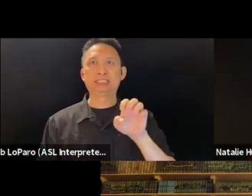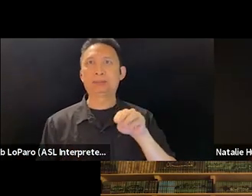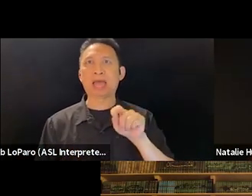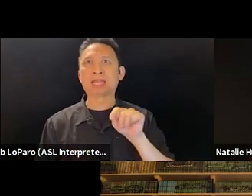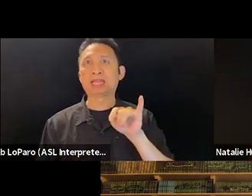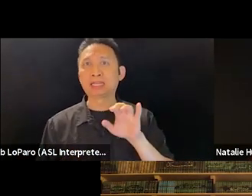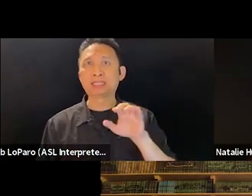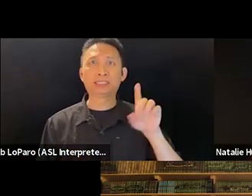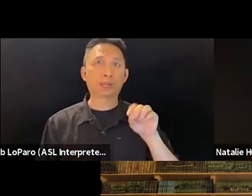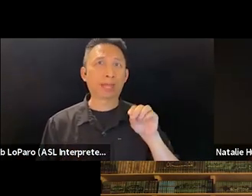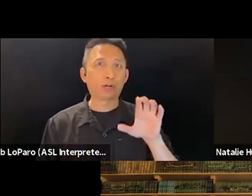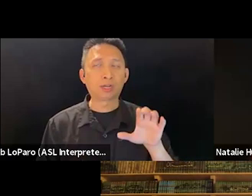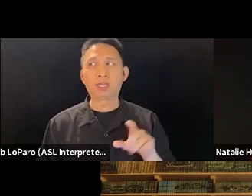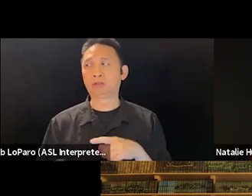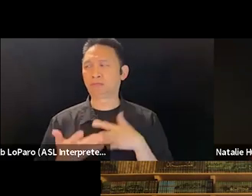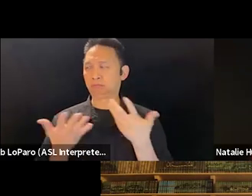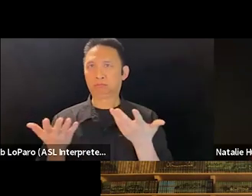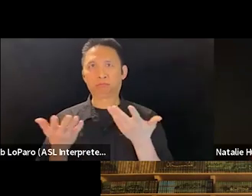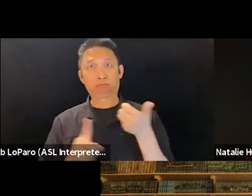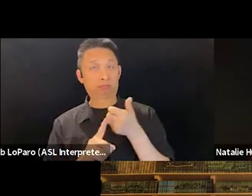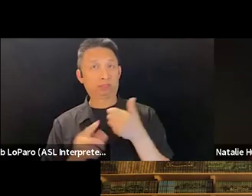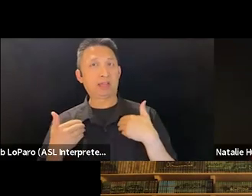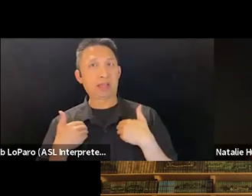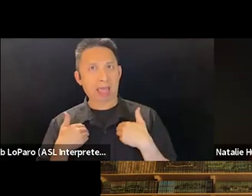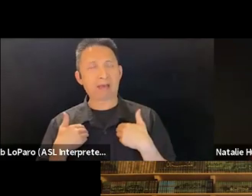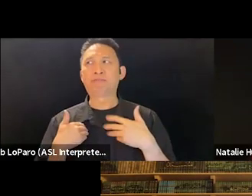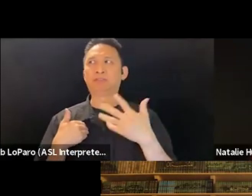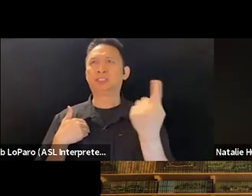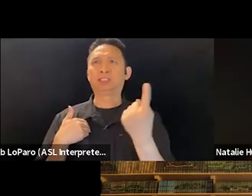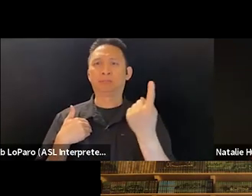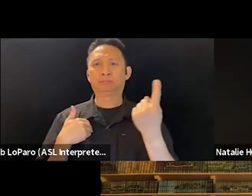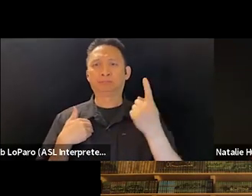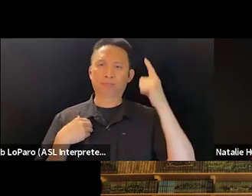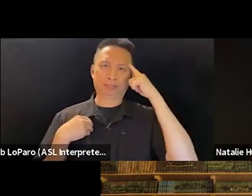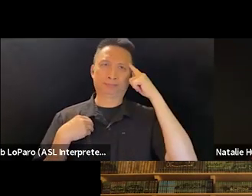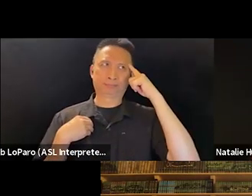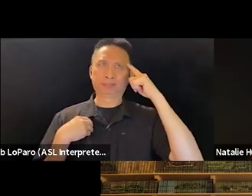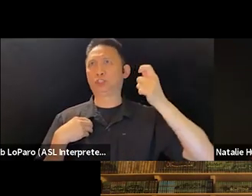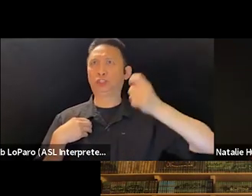and judging films by that sort of lens, or have that sort of shifted a little bit since